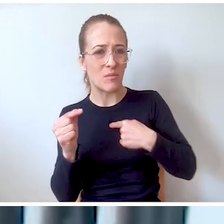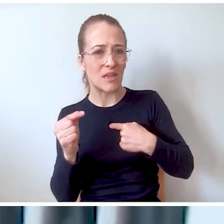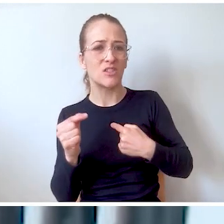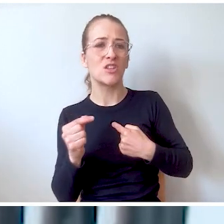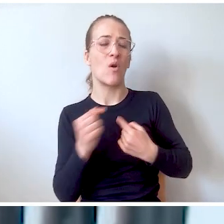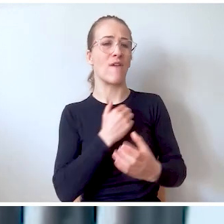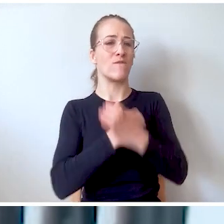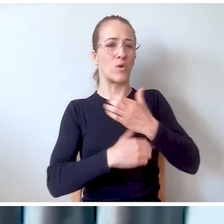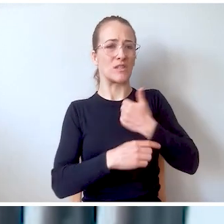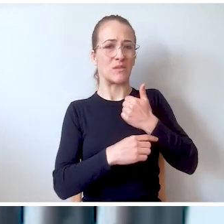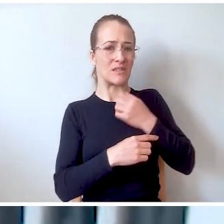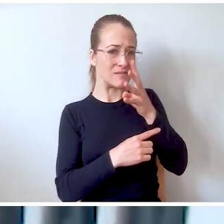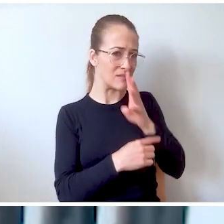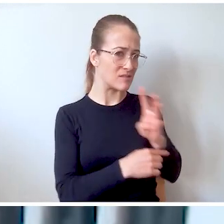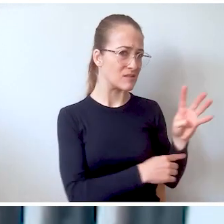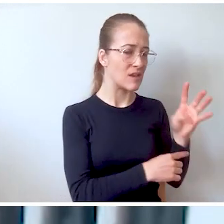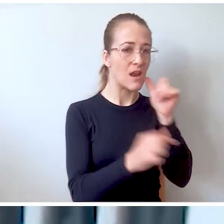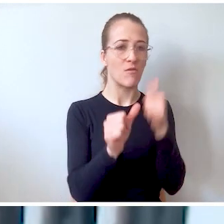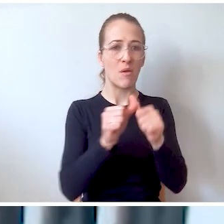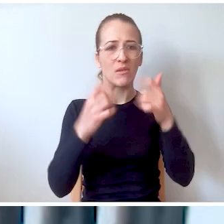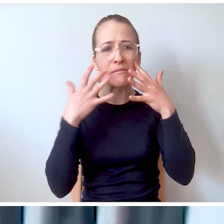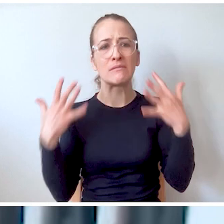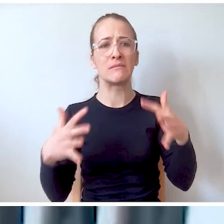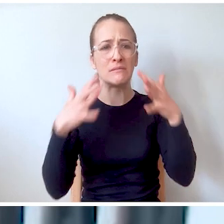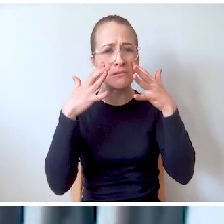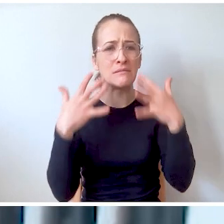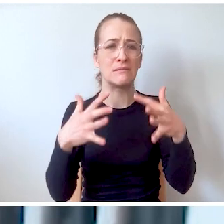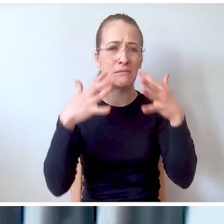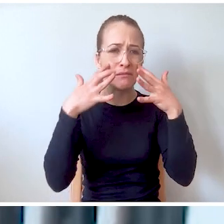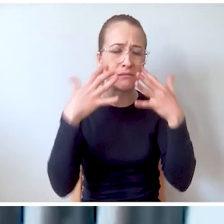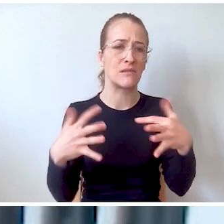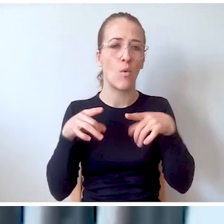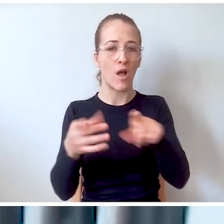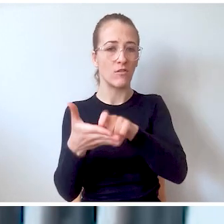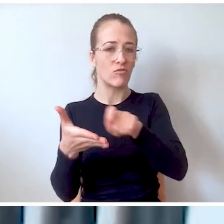And I remember crying in my bedroom as I was writing it, so that was very difficult.